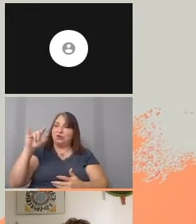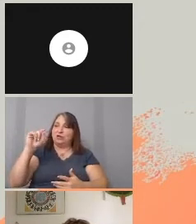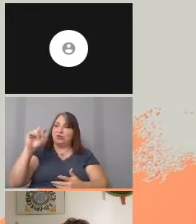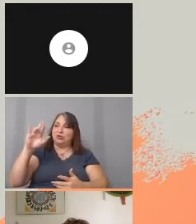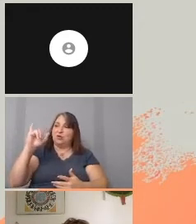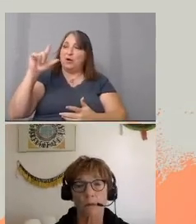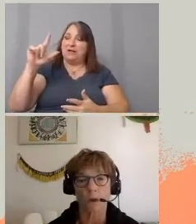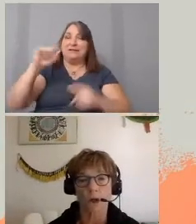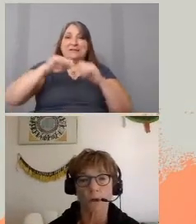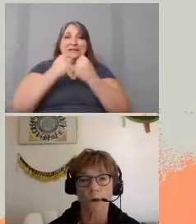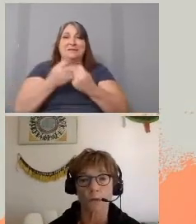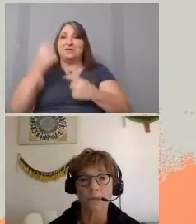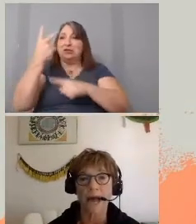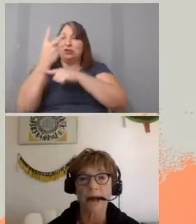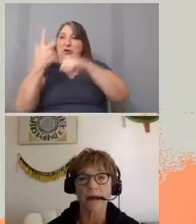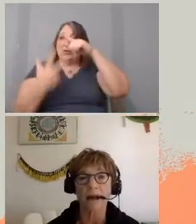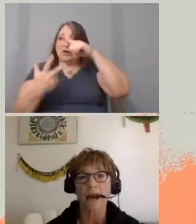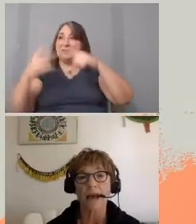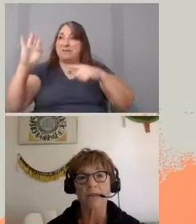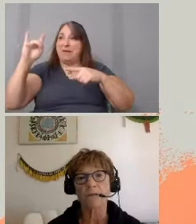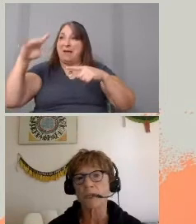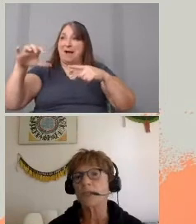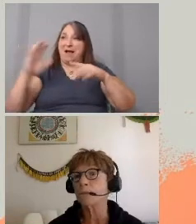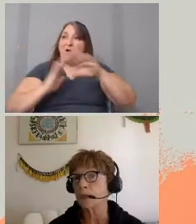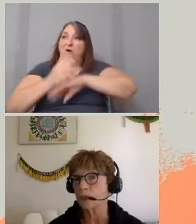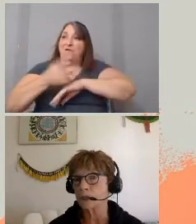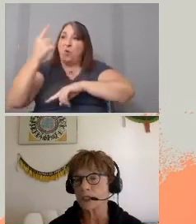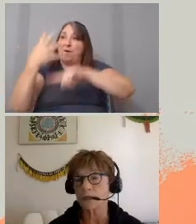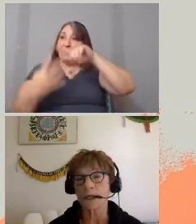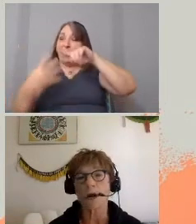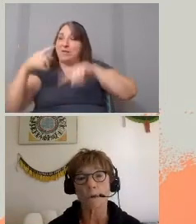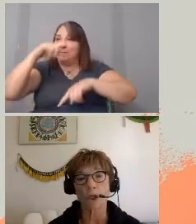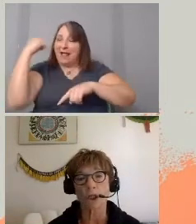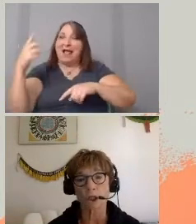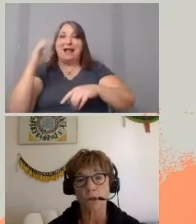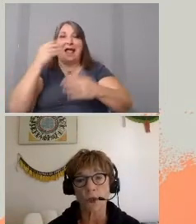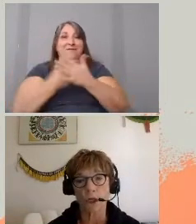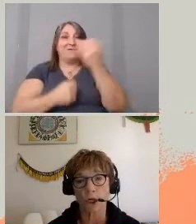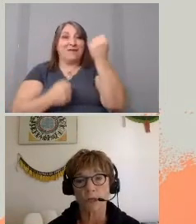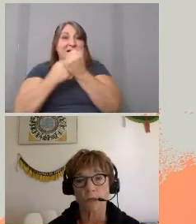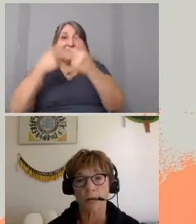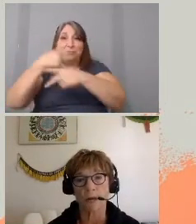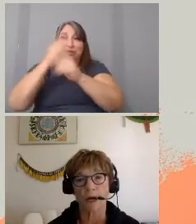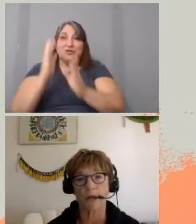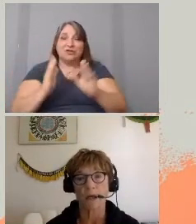and more than 1/4 Black. And funded producers are more than 2/3 BIPOC and 1/4 Black.